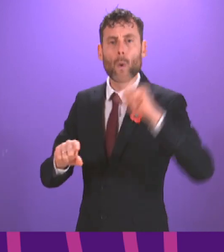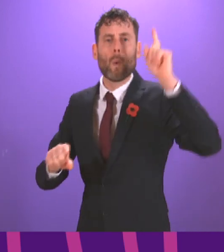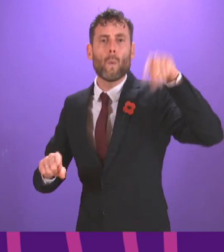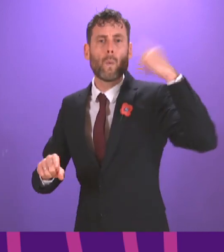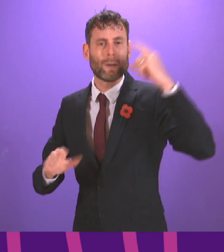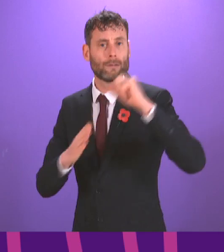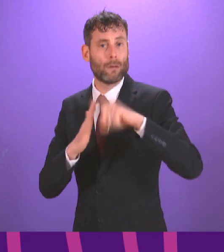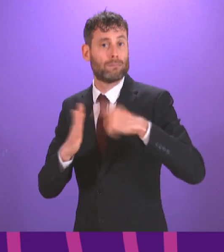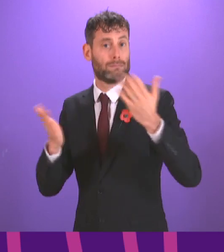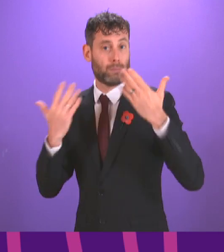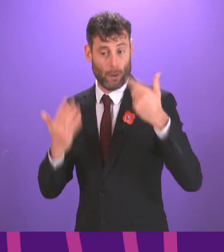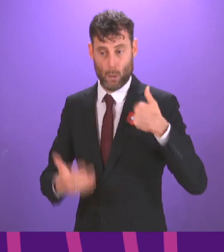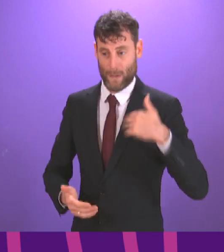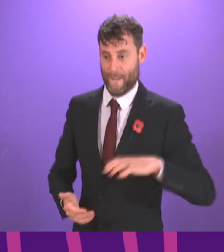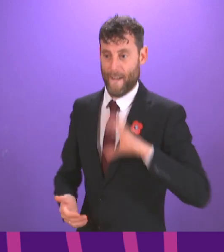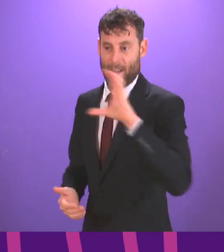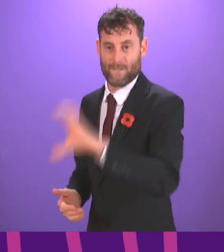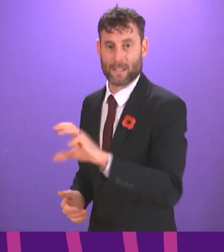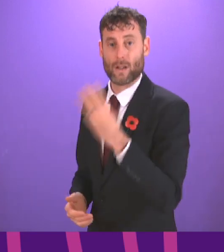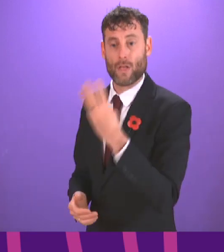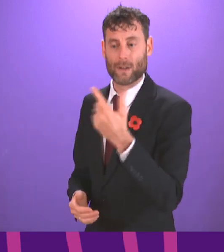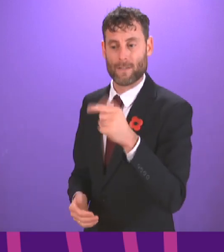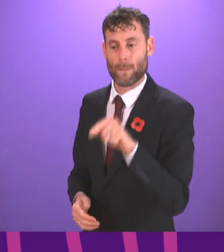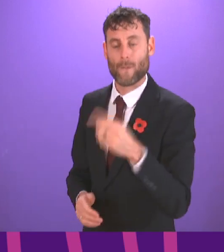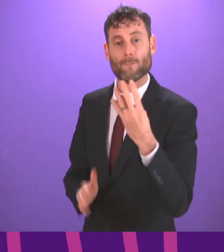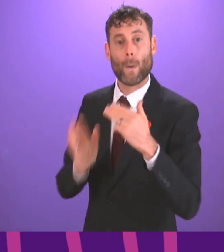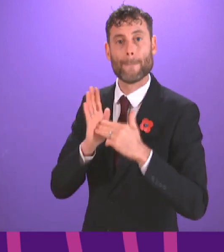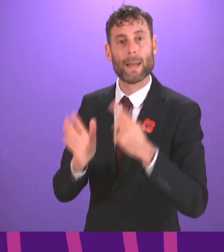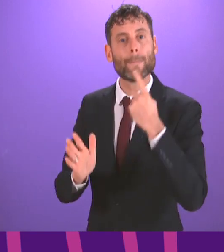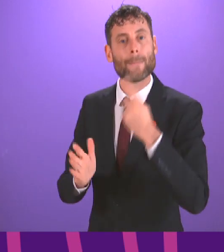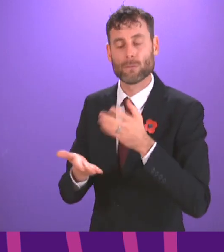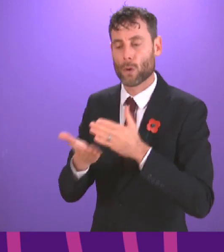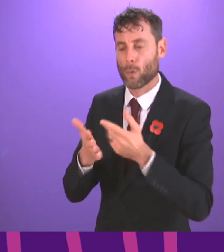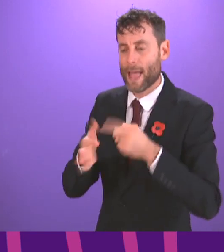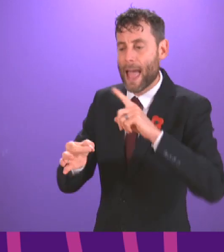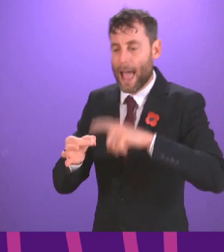Scottish Government invested £37.4 million through a combination of equity and loan facilities,